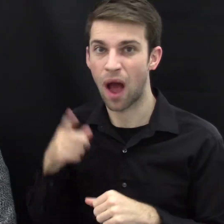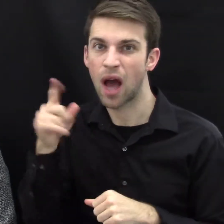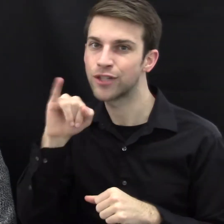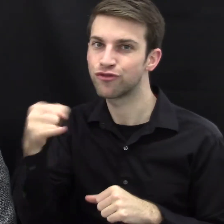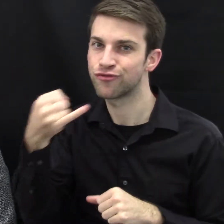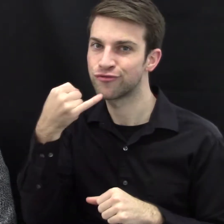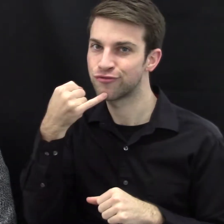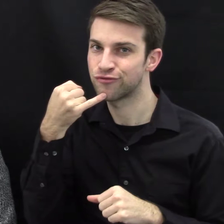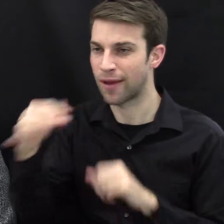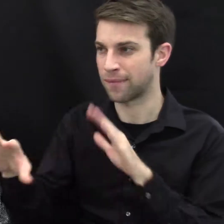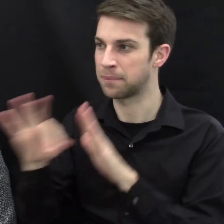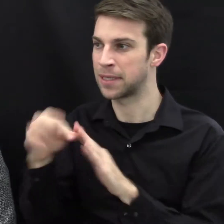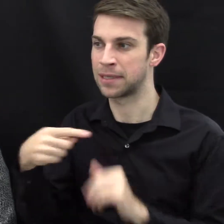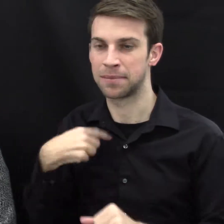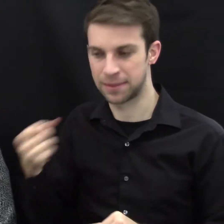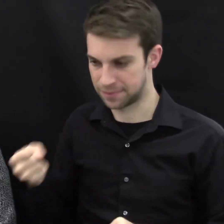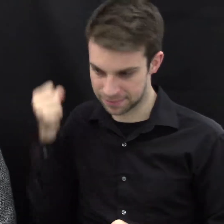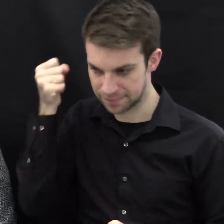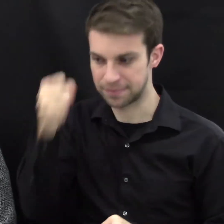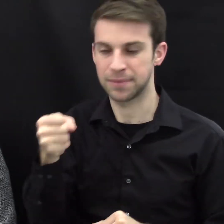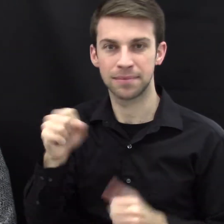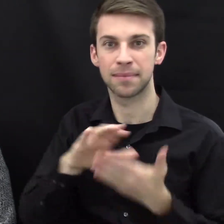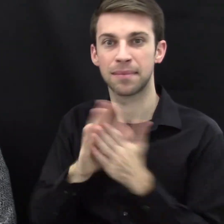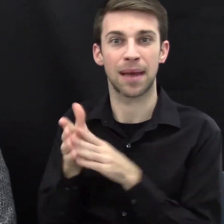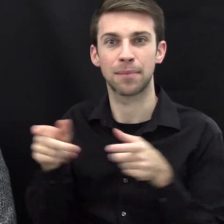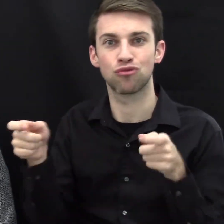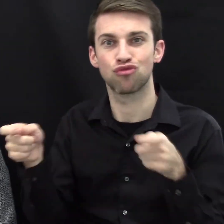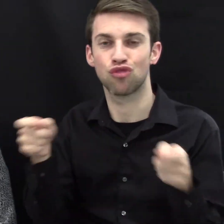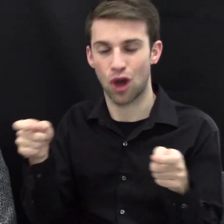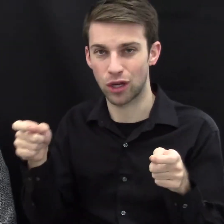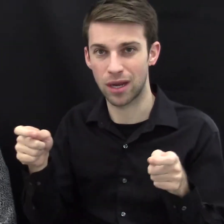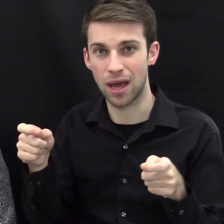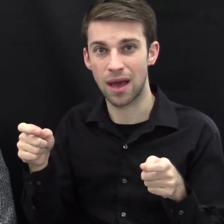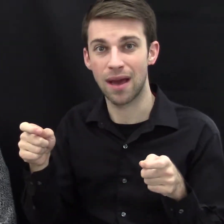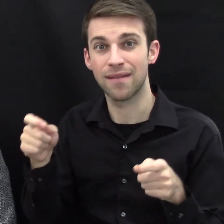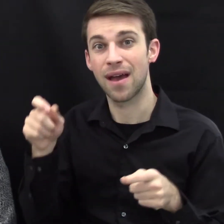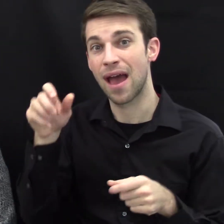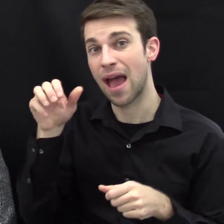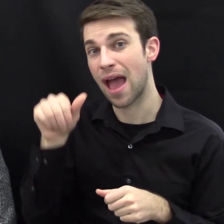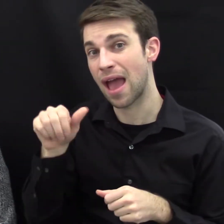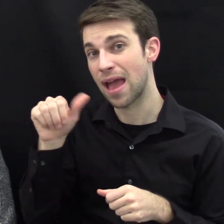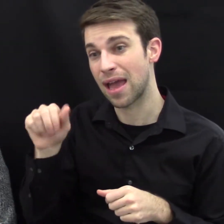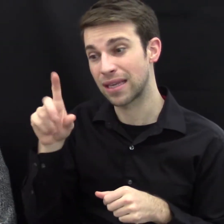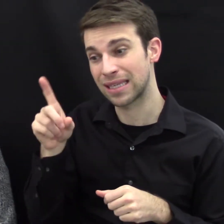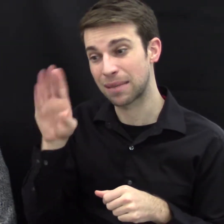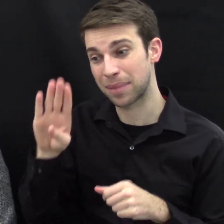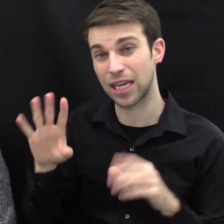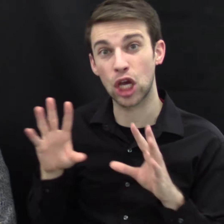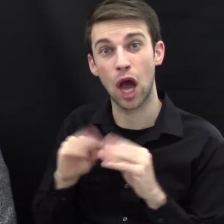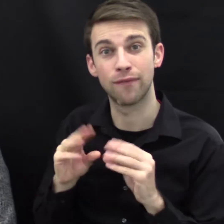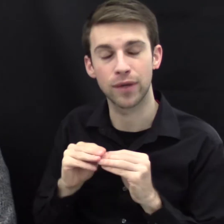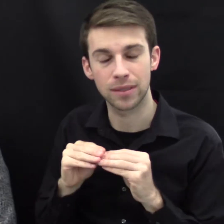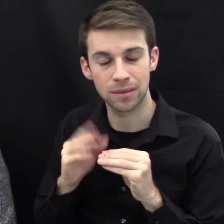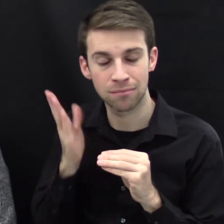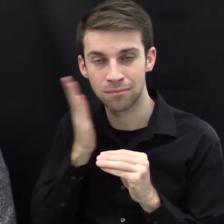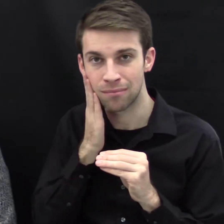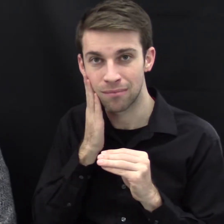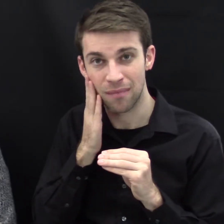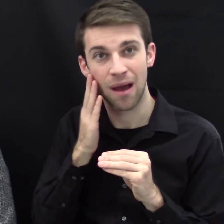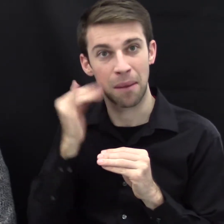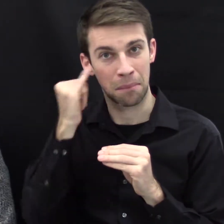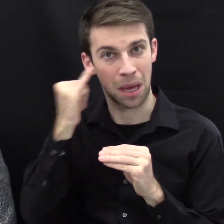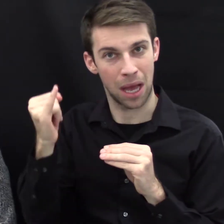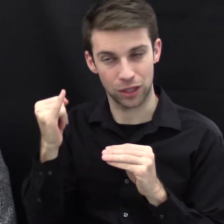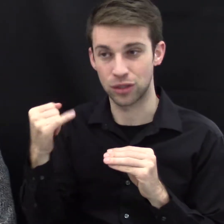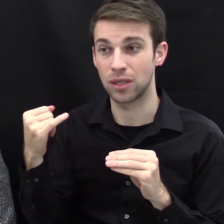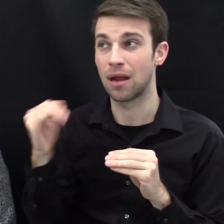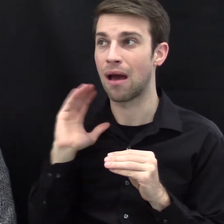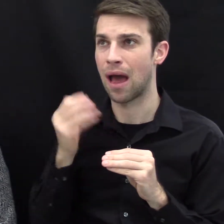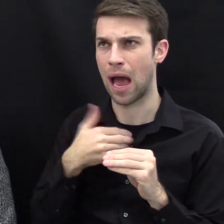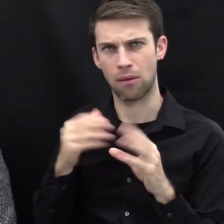The American Association of the Deaf-Blind Conference. We had our conference in Ohio, Columbus, in the year